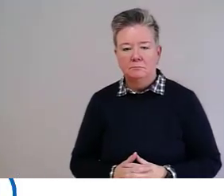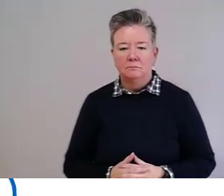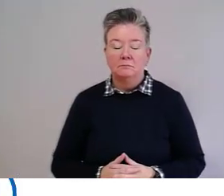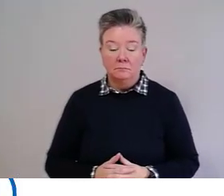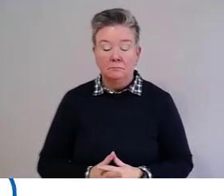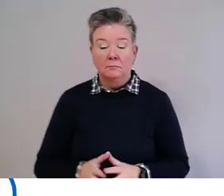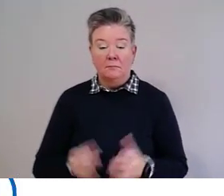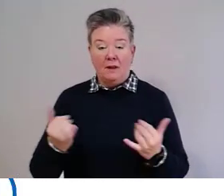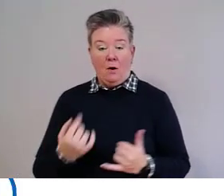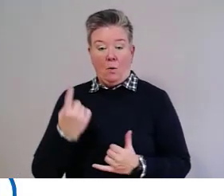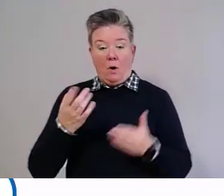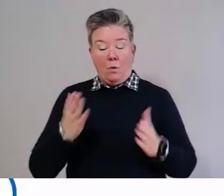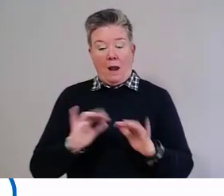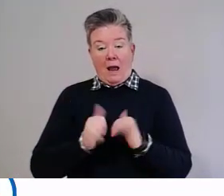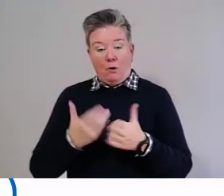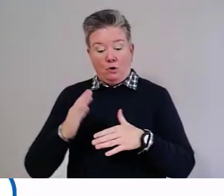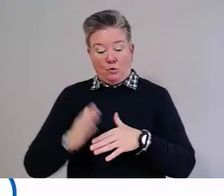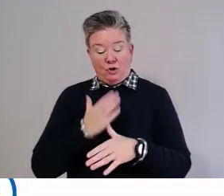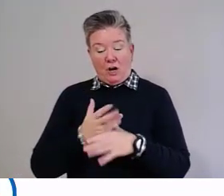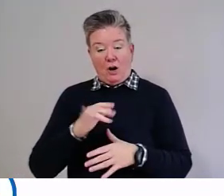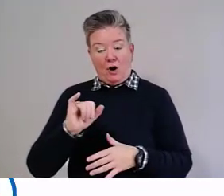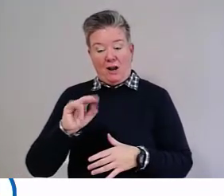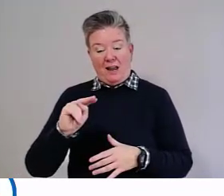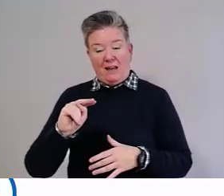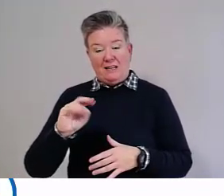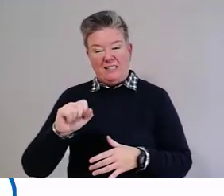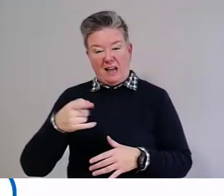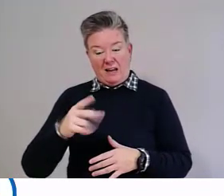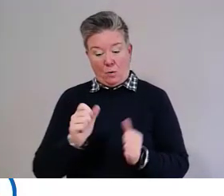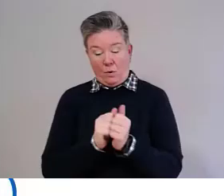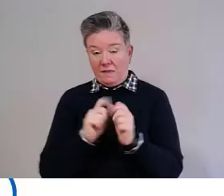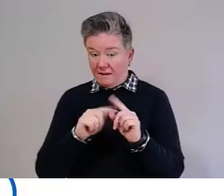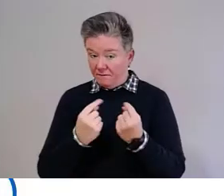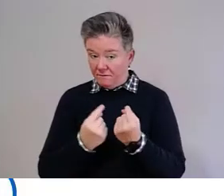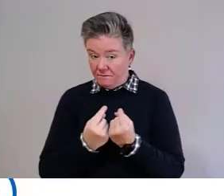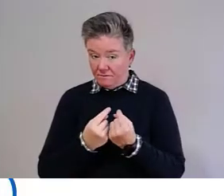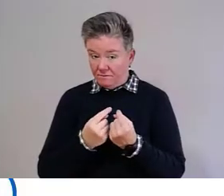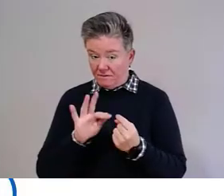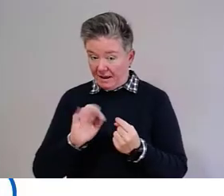As one way to share insight with the field, our office strives to highlight